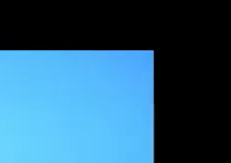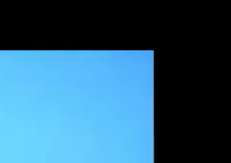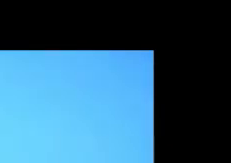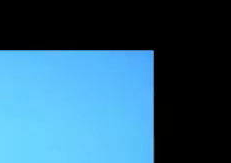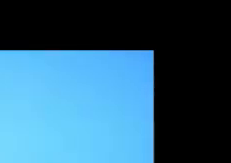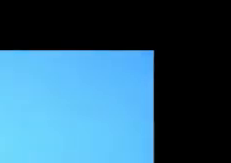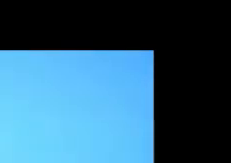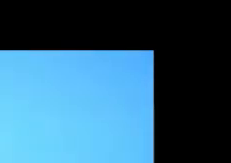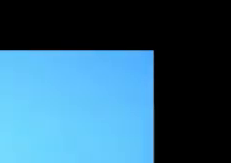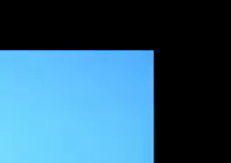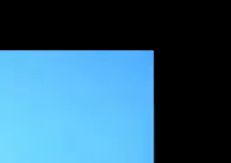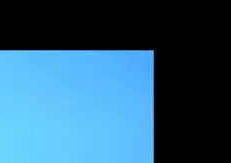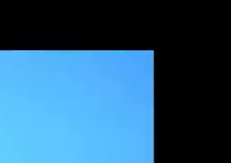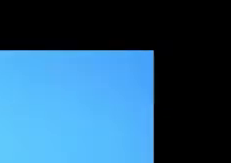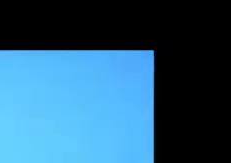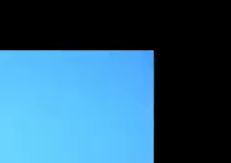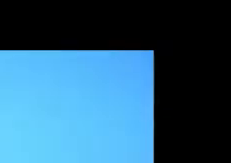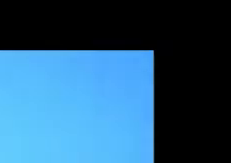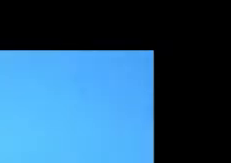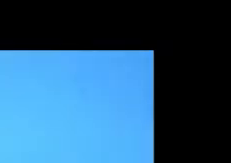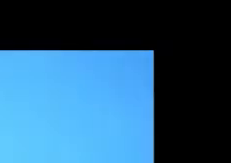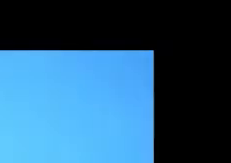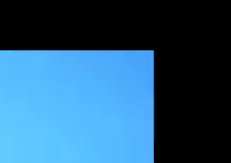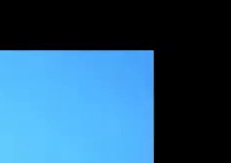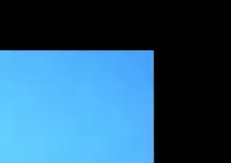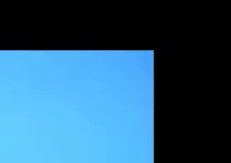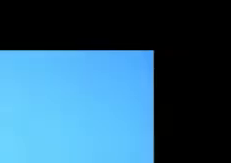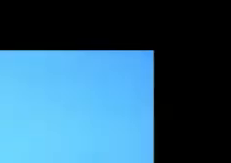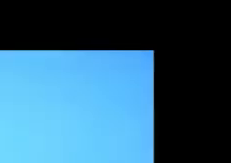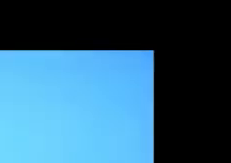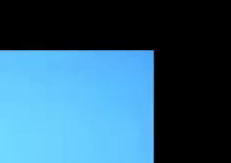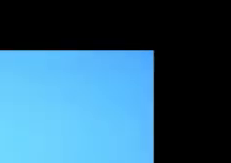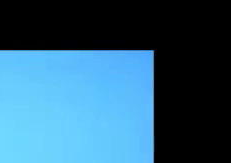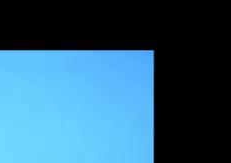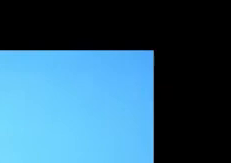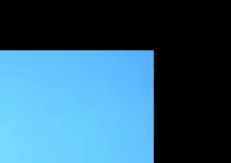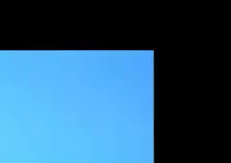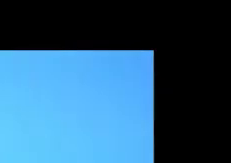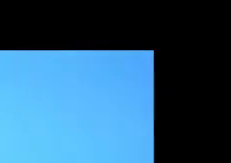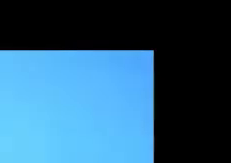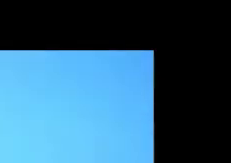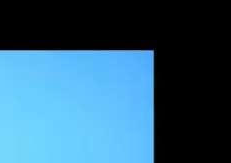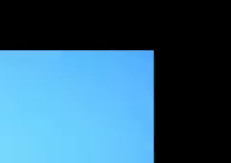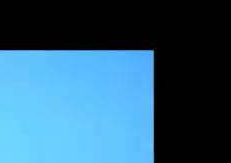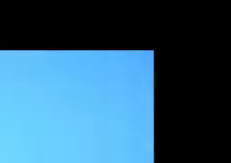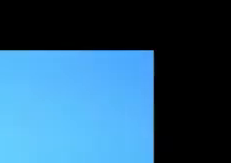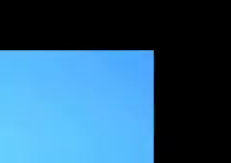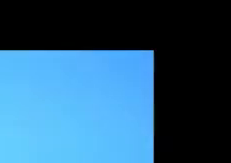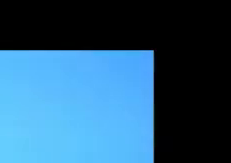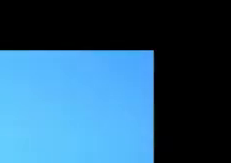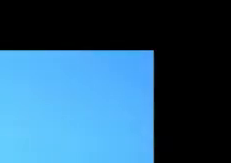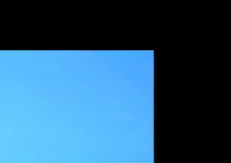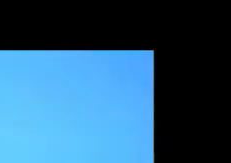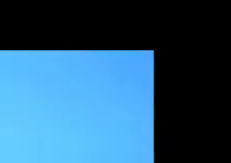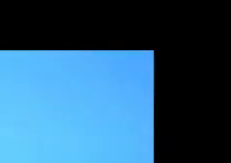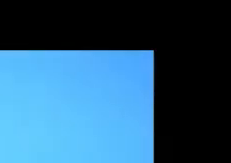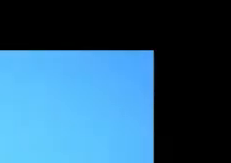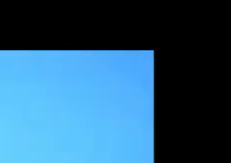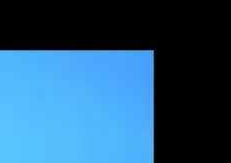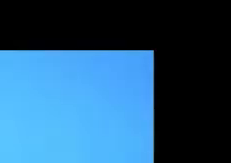your SIG or division webpage that is hosted on AERA website. Bidyut Acharya is going to